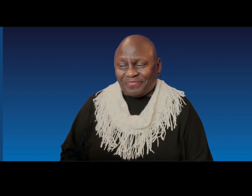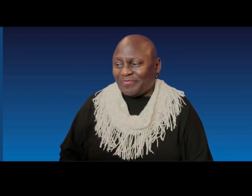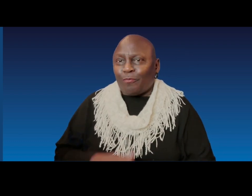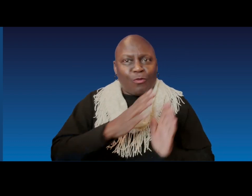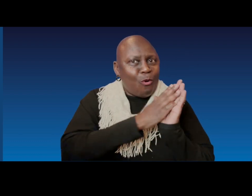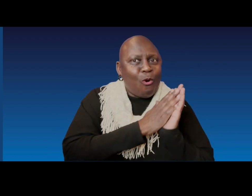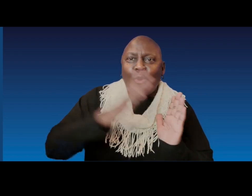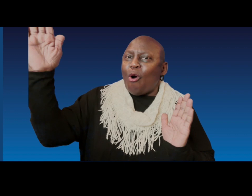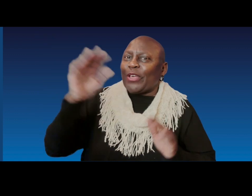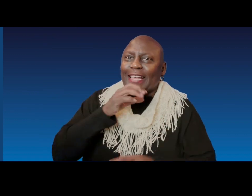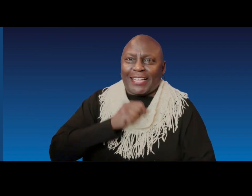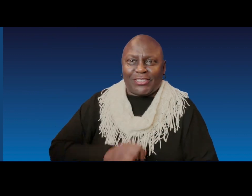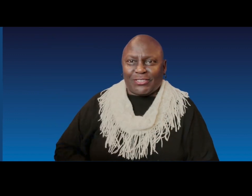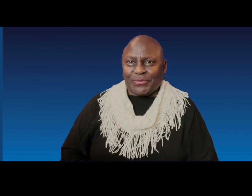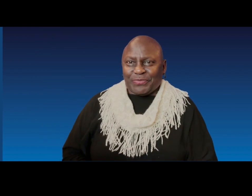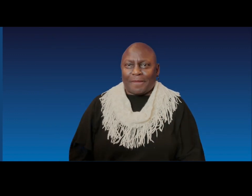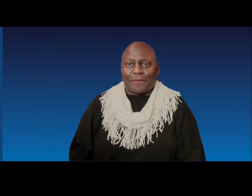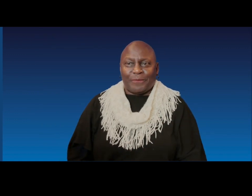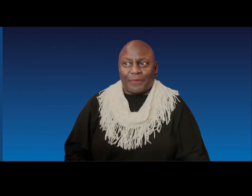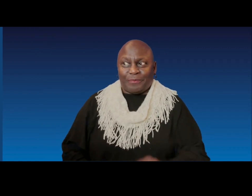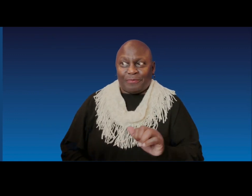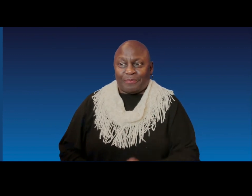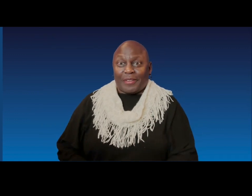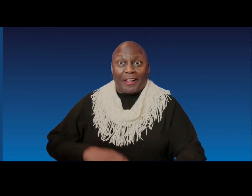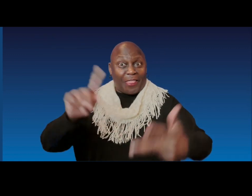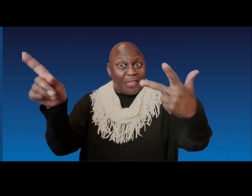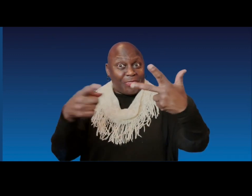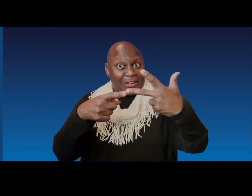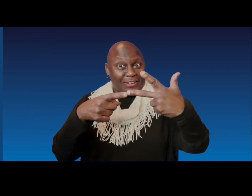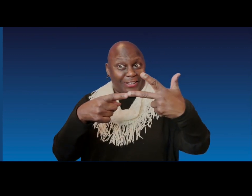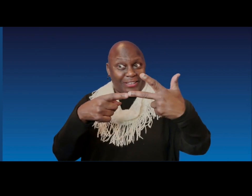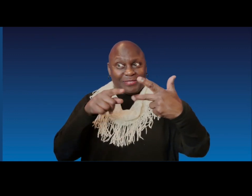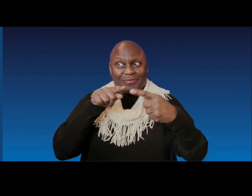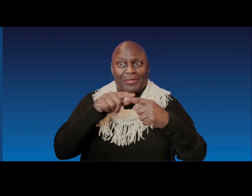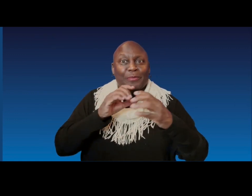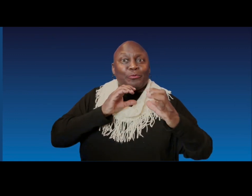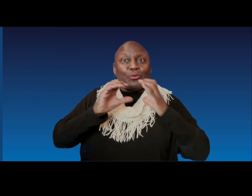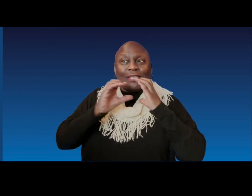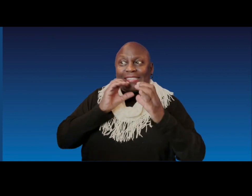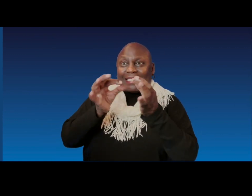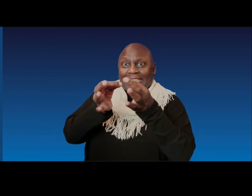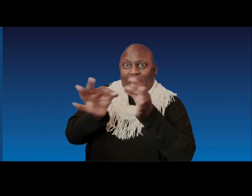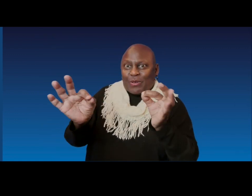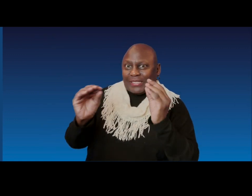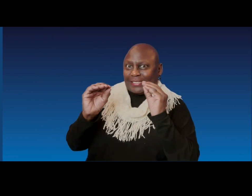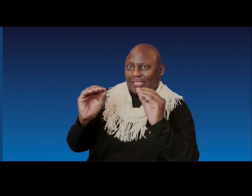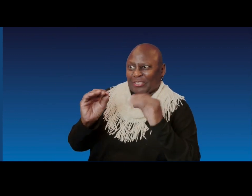Children of all ages. Third, the communicative language teaching model